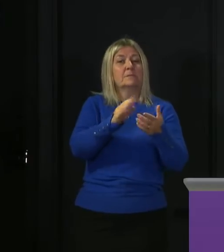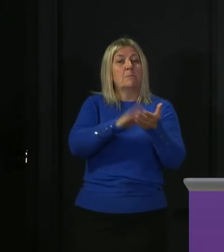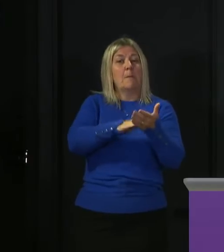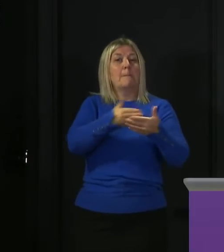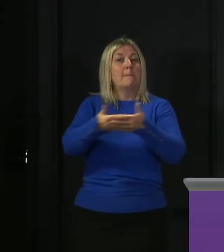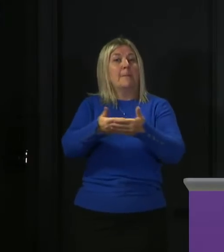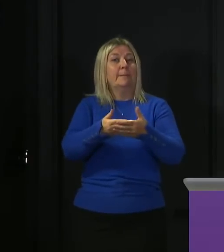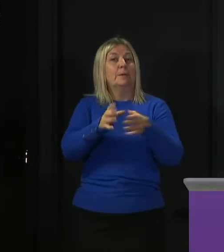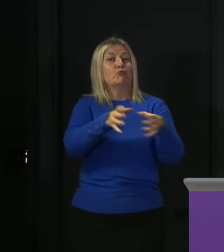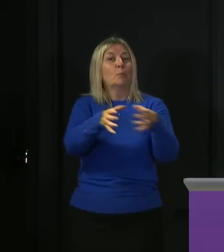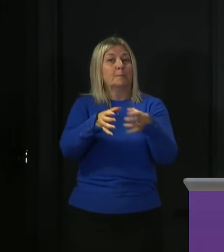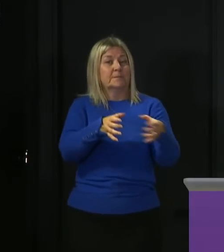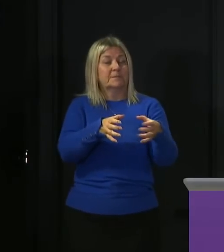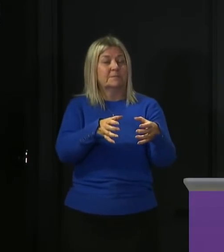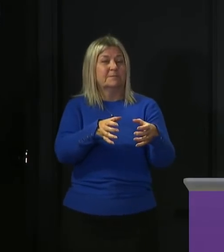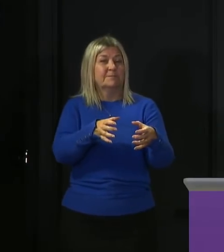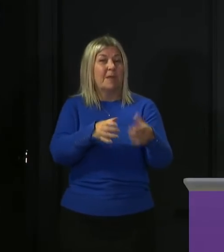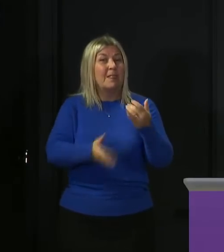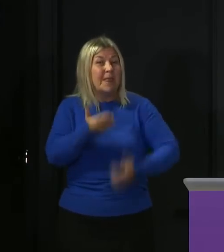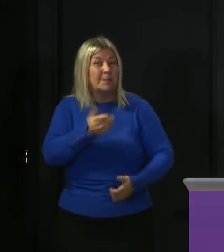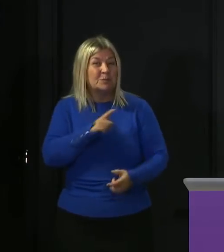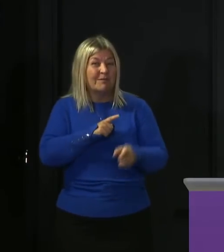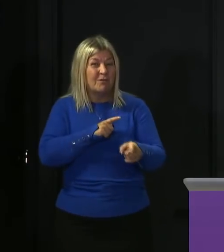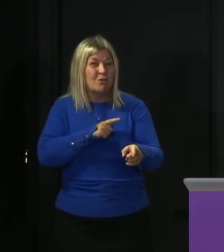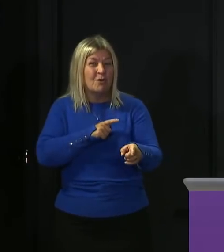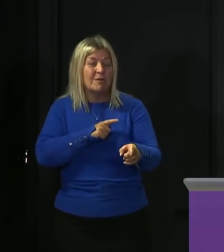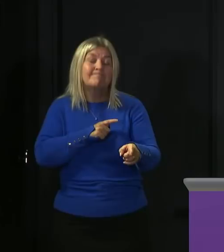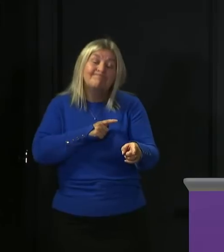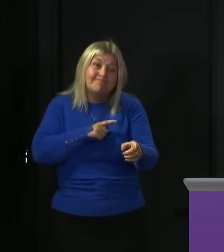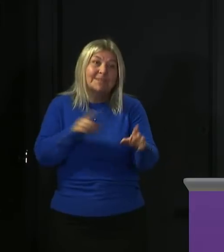The reasons why there are limits in that are the same reasons why there are limits